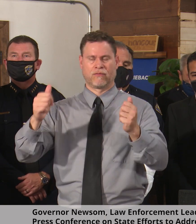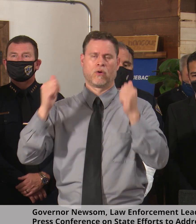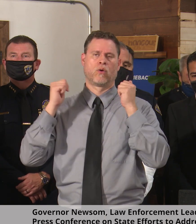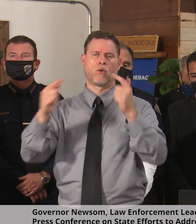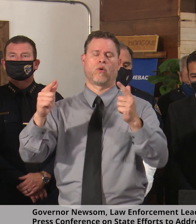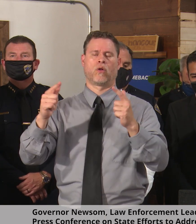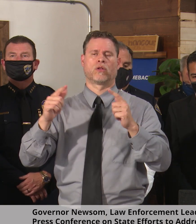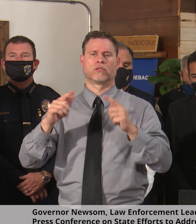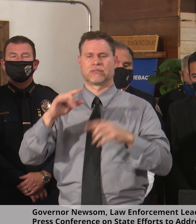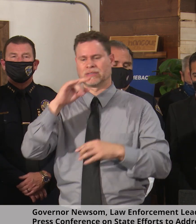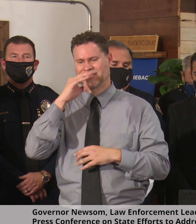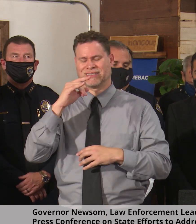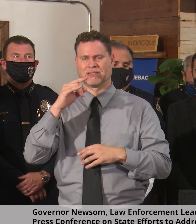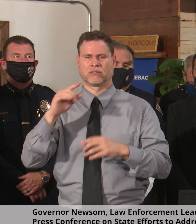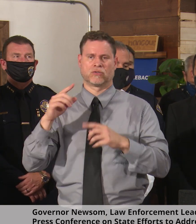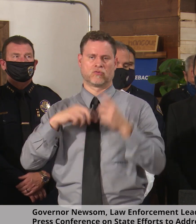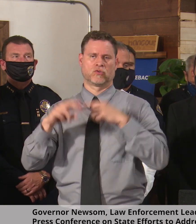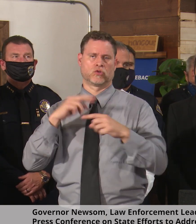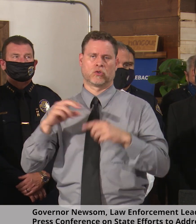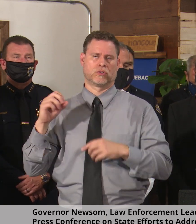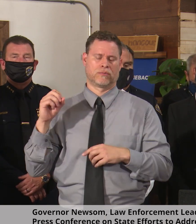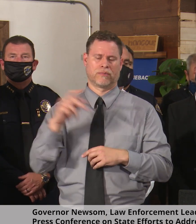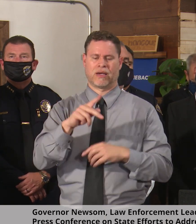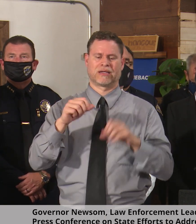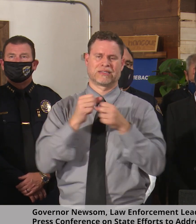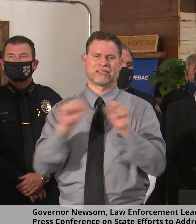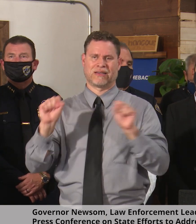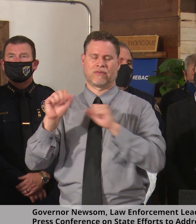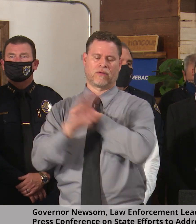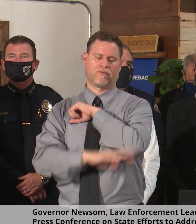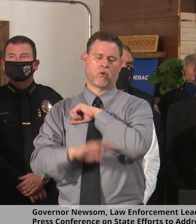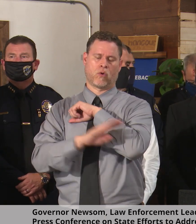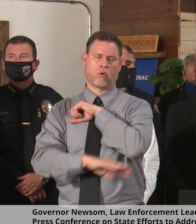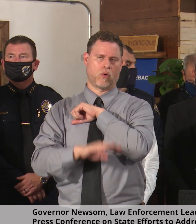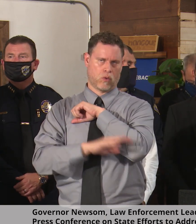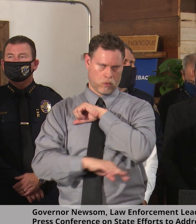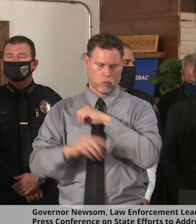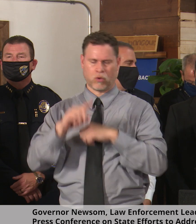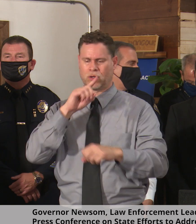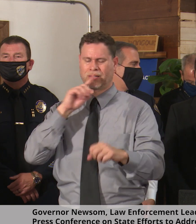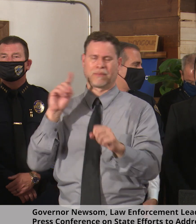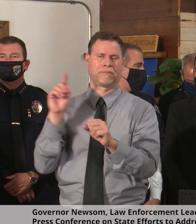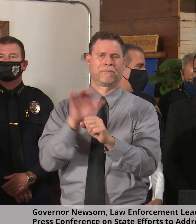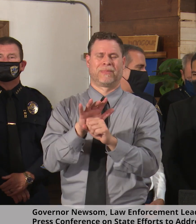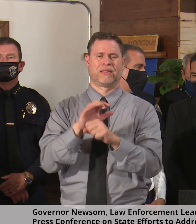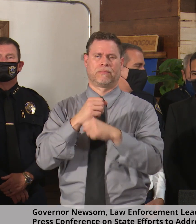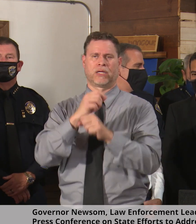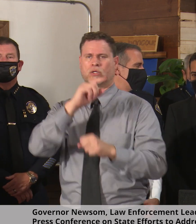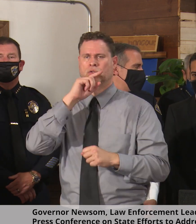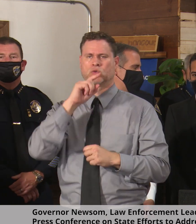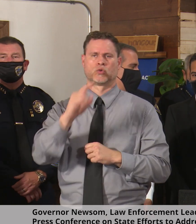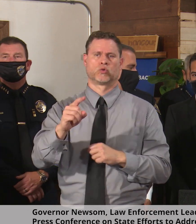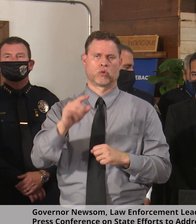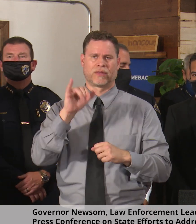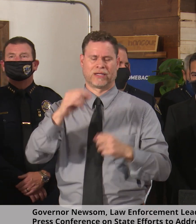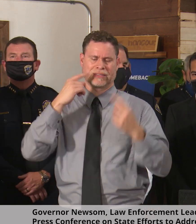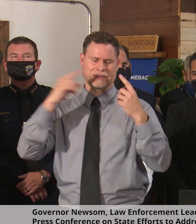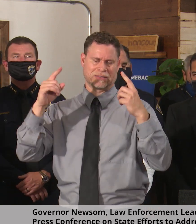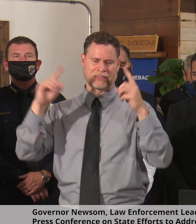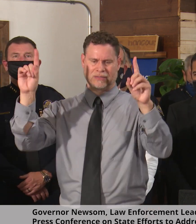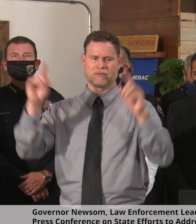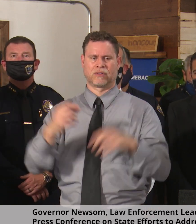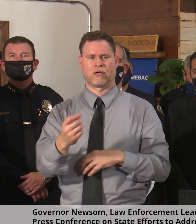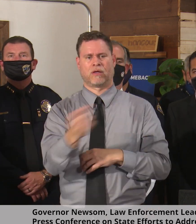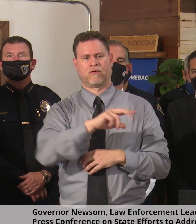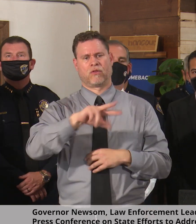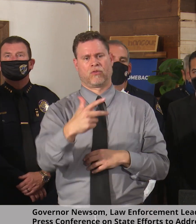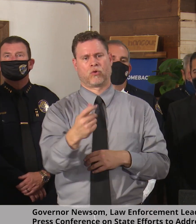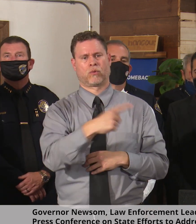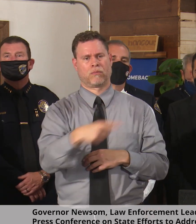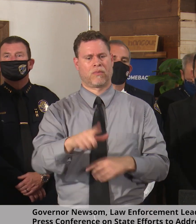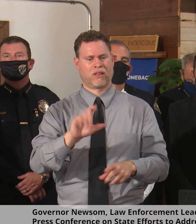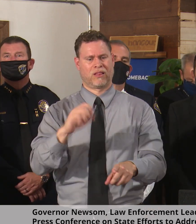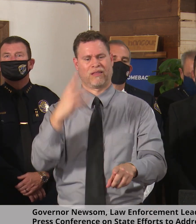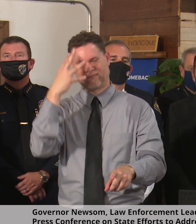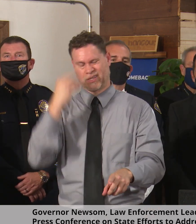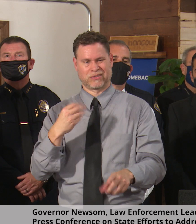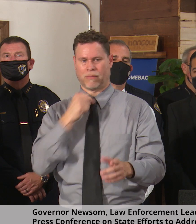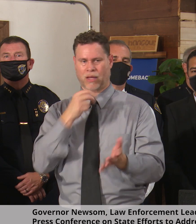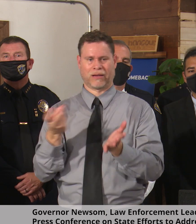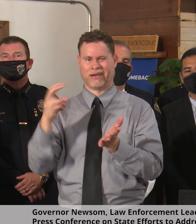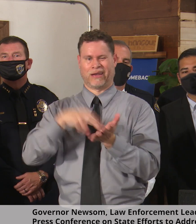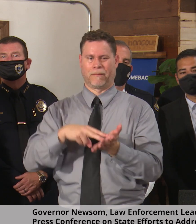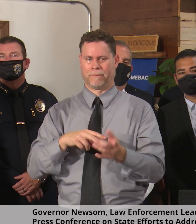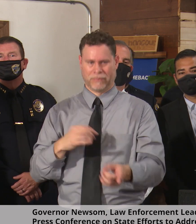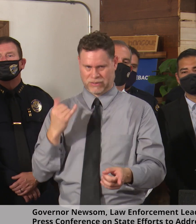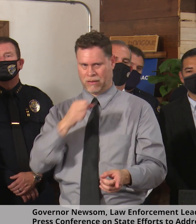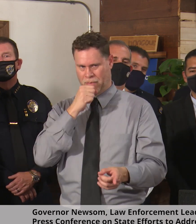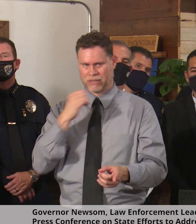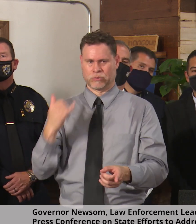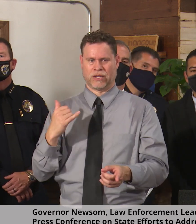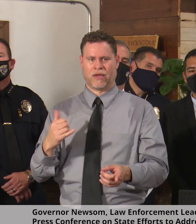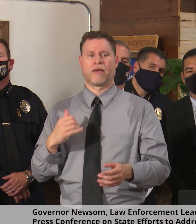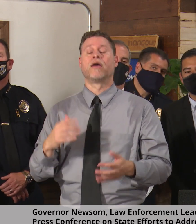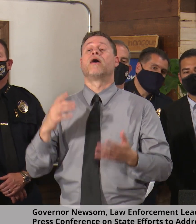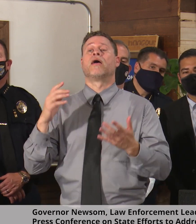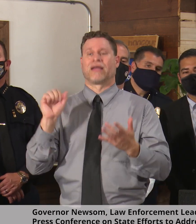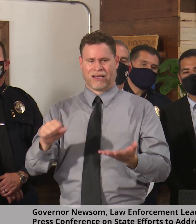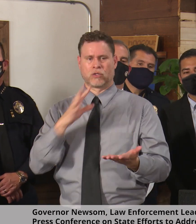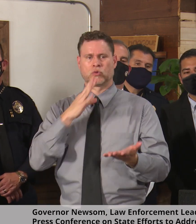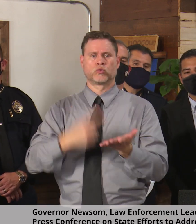kids to return safely in person this fall and we are committed to making sure that is successful.